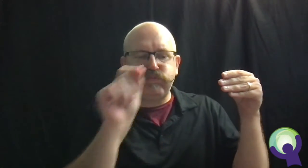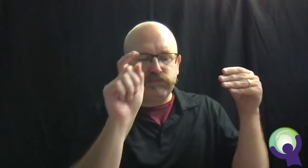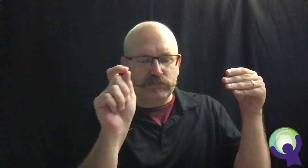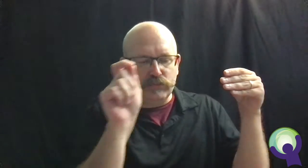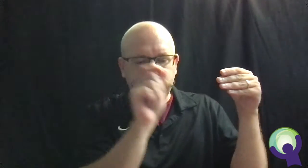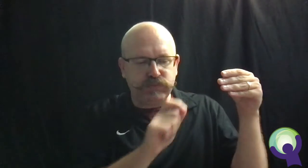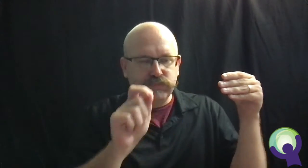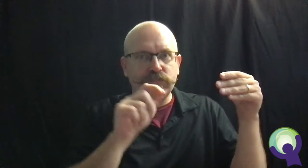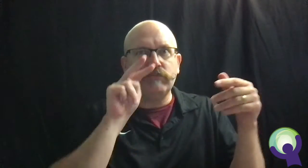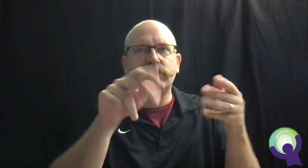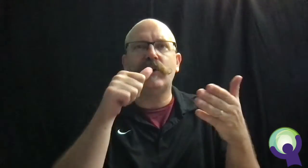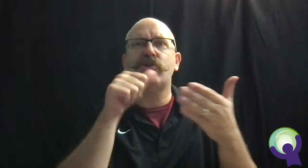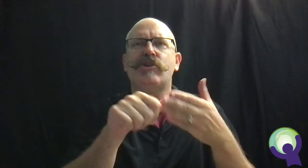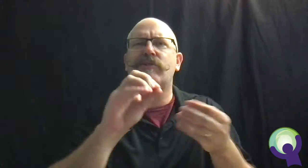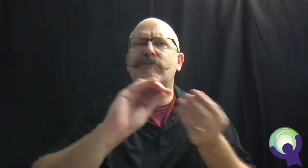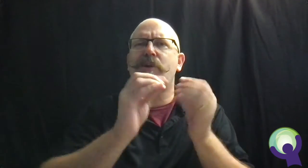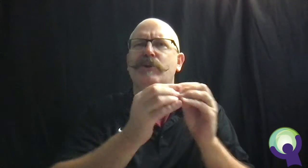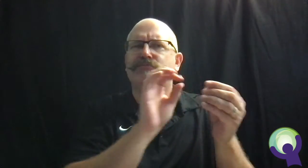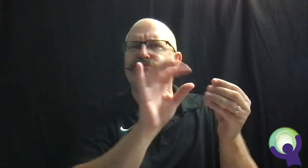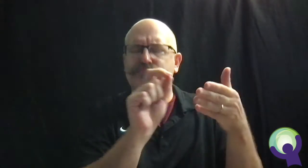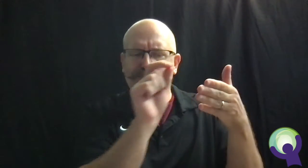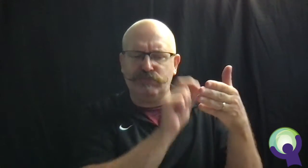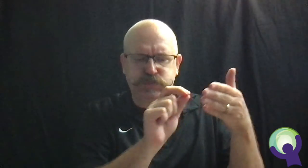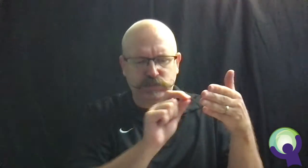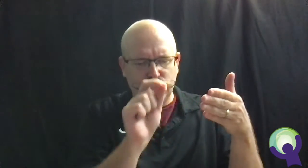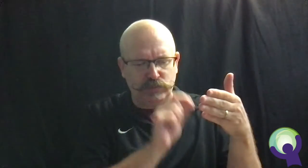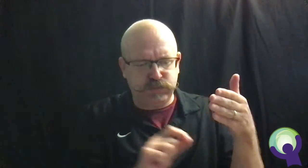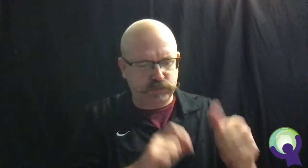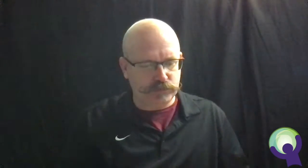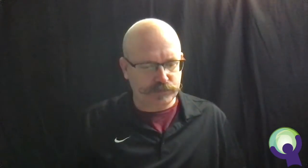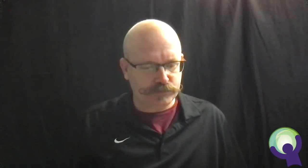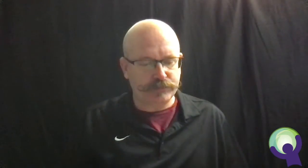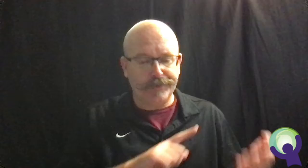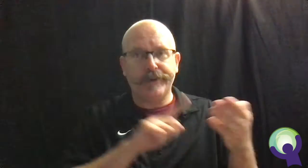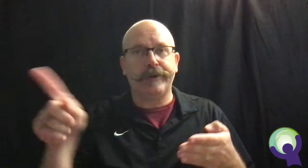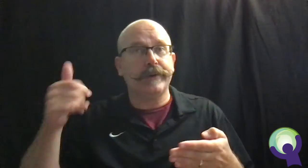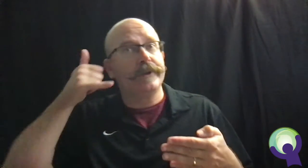and makes pencil circles around letters and numbers.